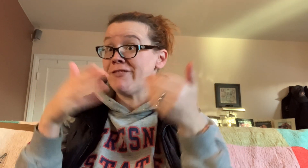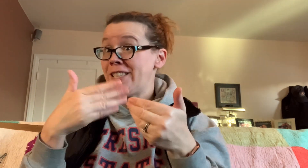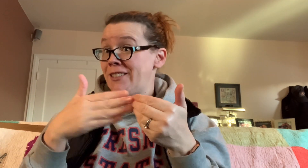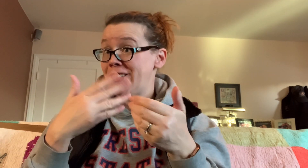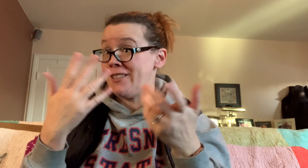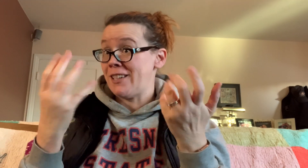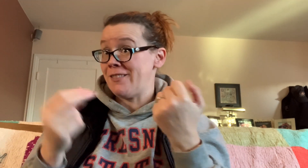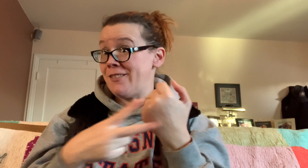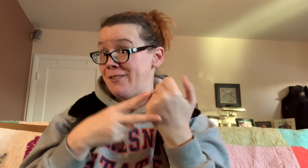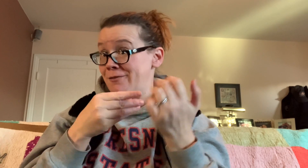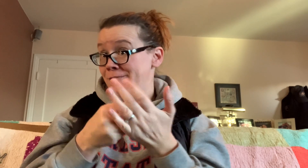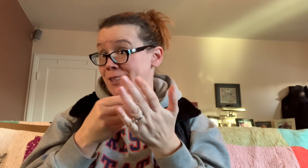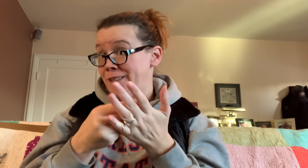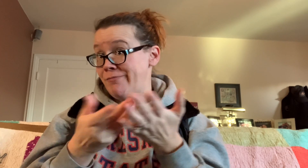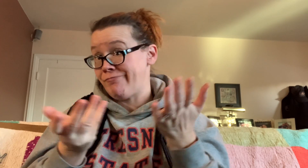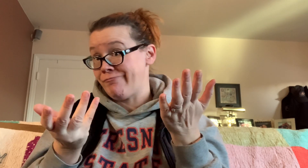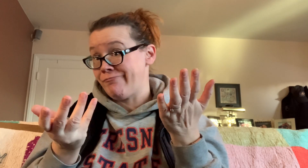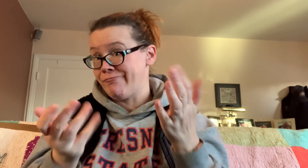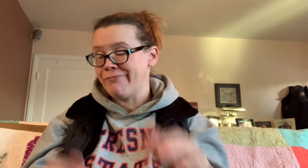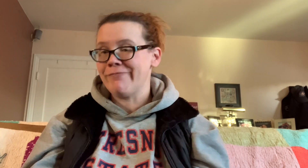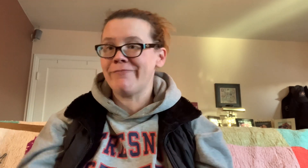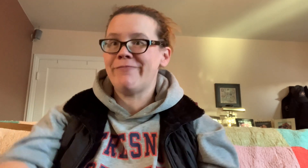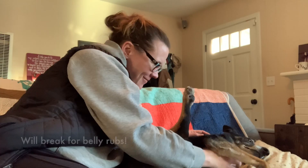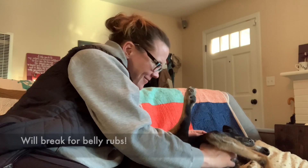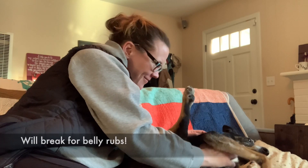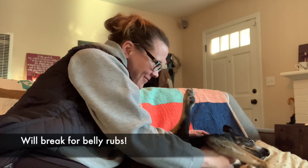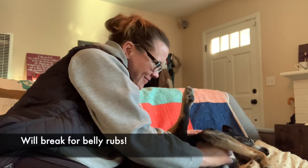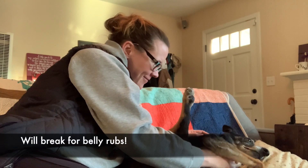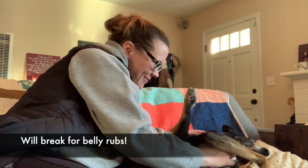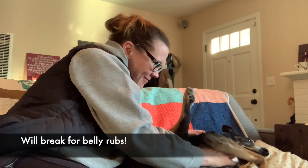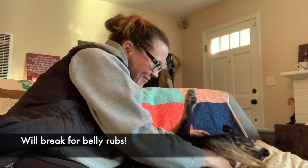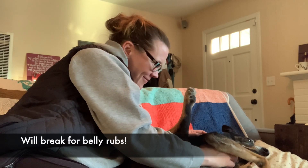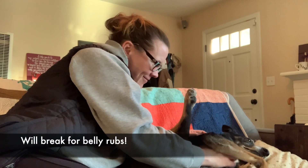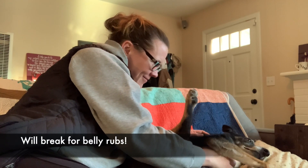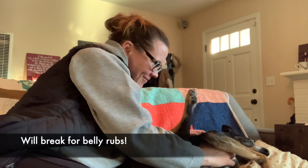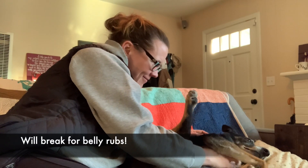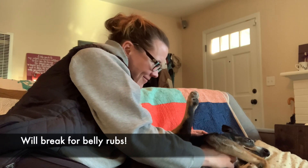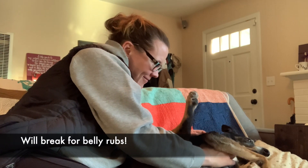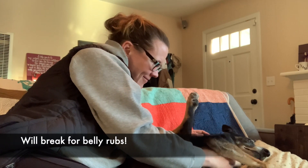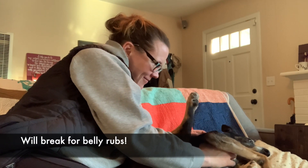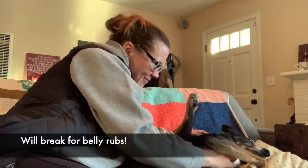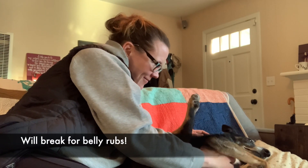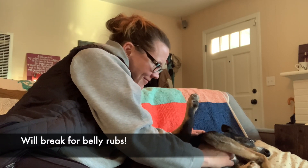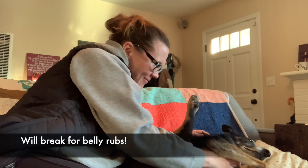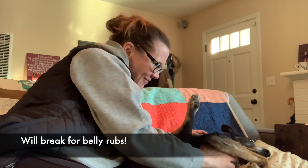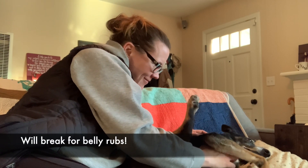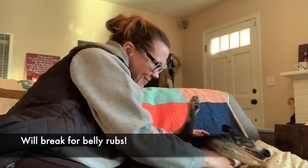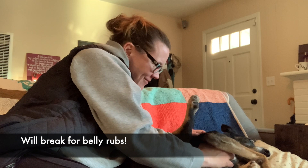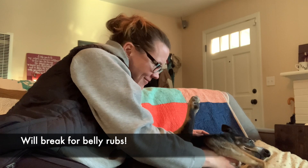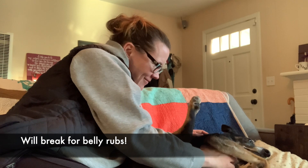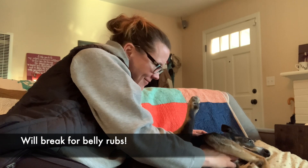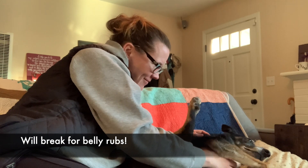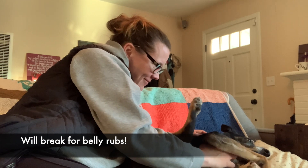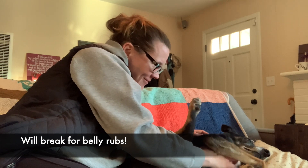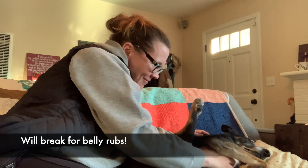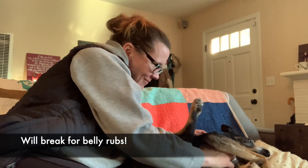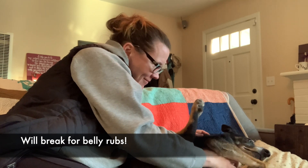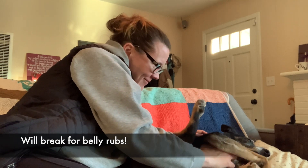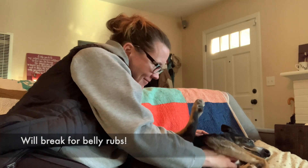it works for you. It gets a lot easier as it goes, and you save a lot of money!